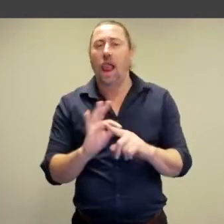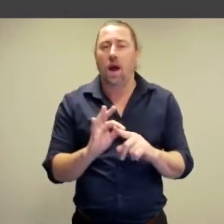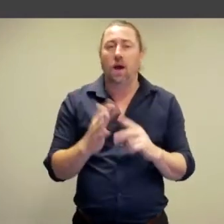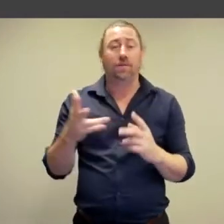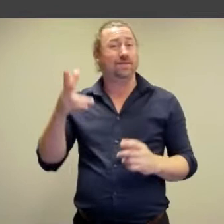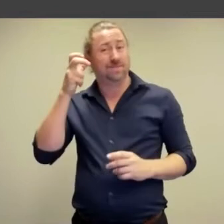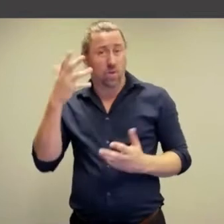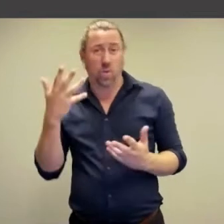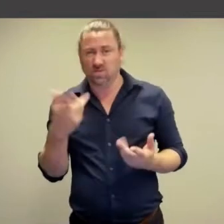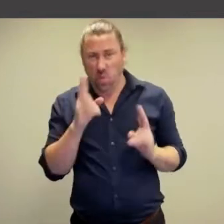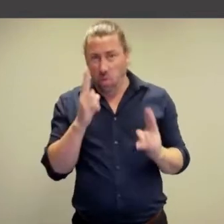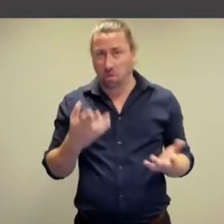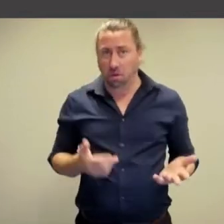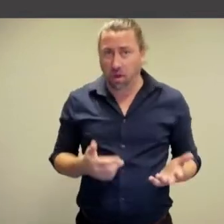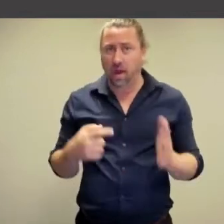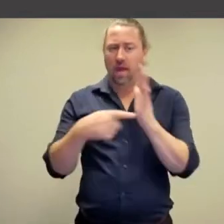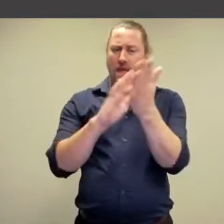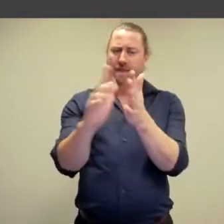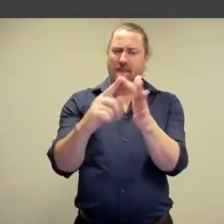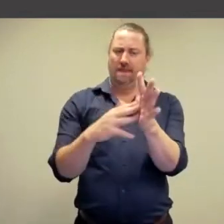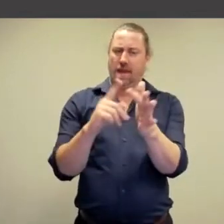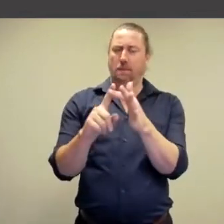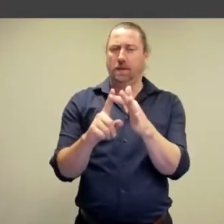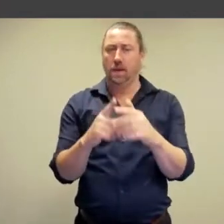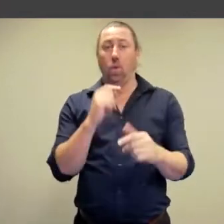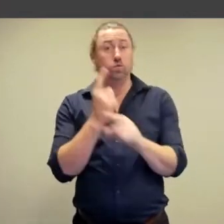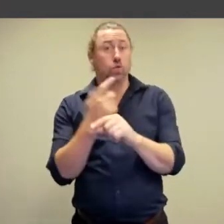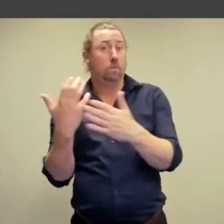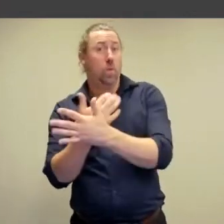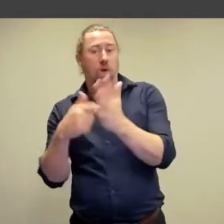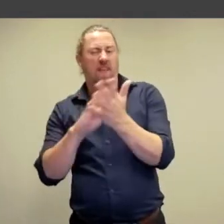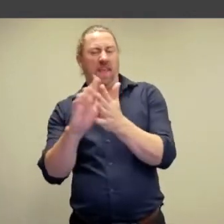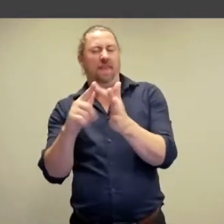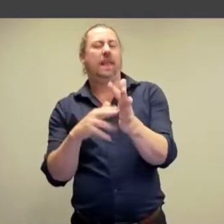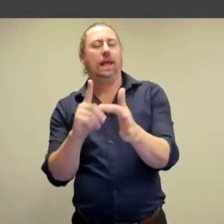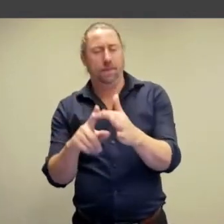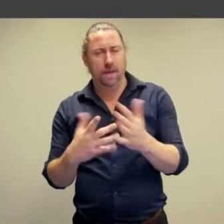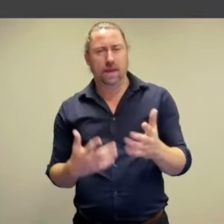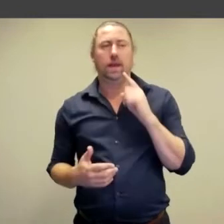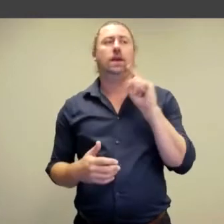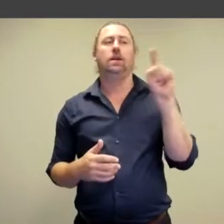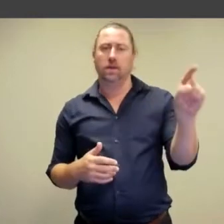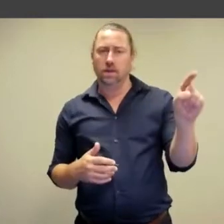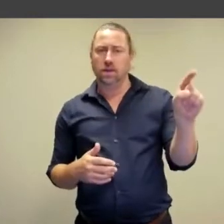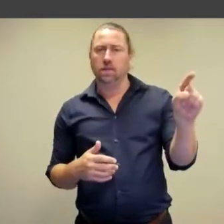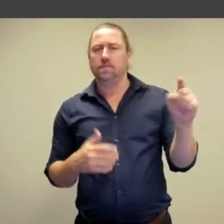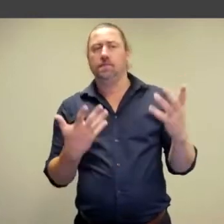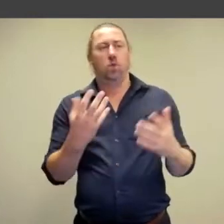and then in terms of themes and I’ll be exploring these more this morning